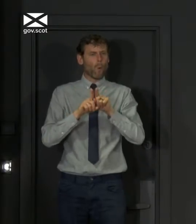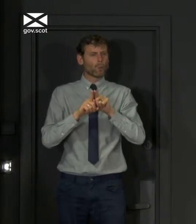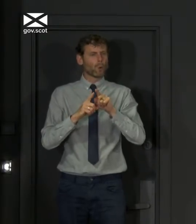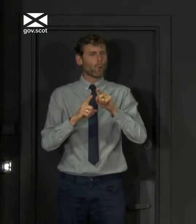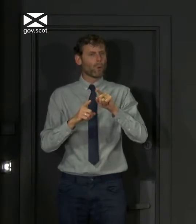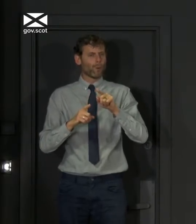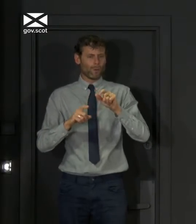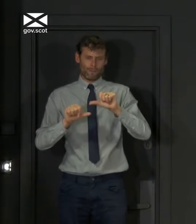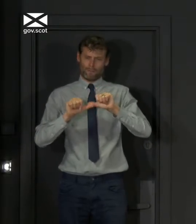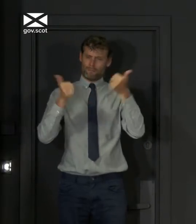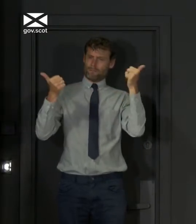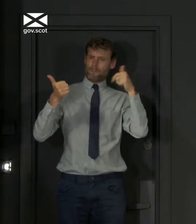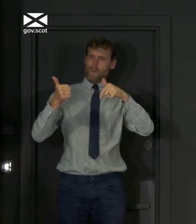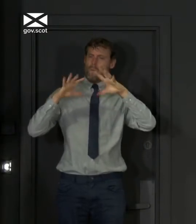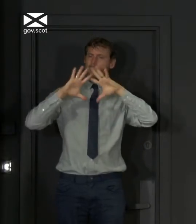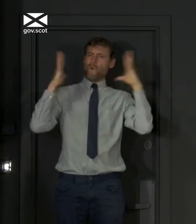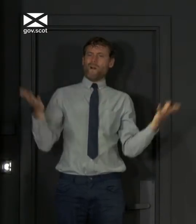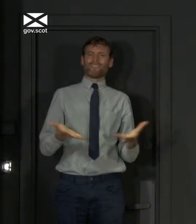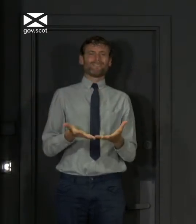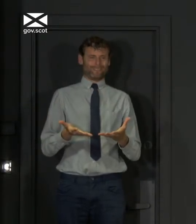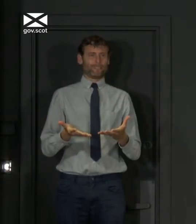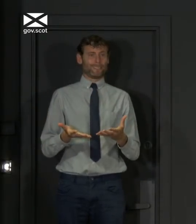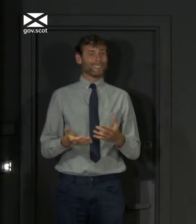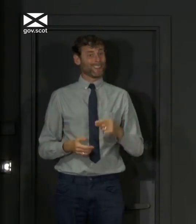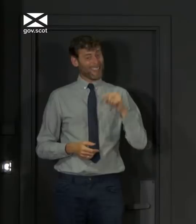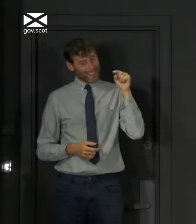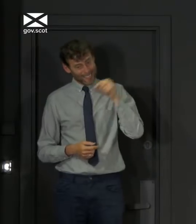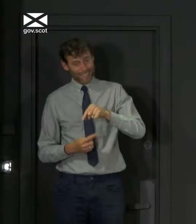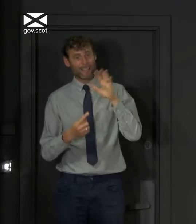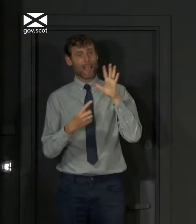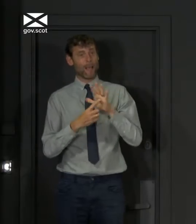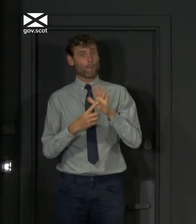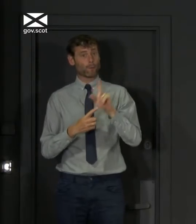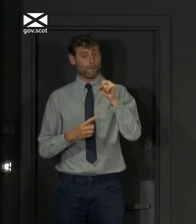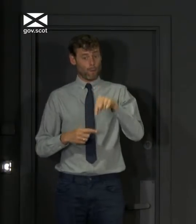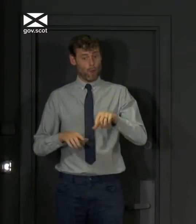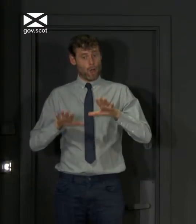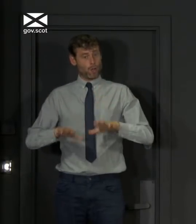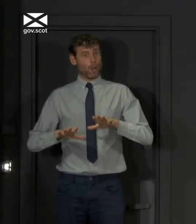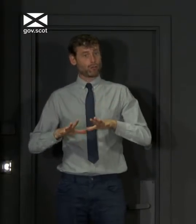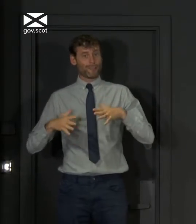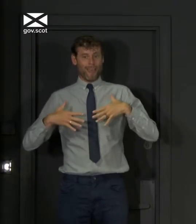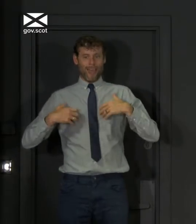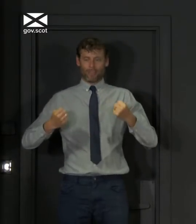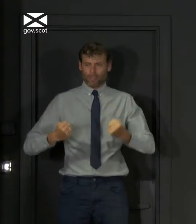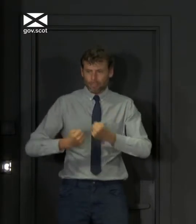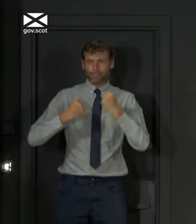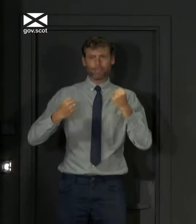sector is fundamental to the health and well-being of our country. Scotland without a flourishing